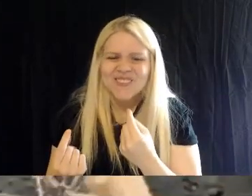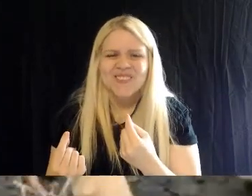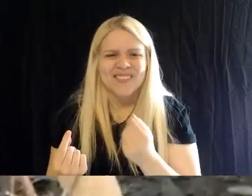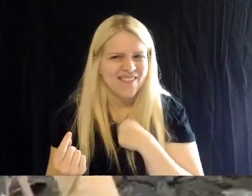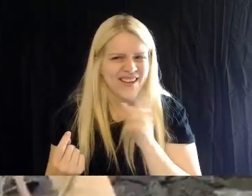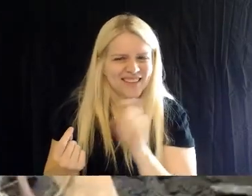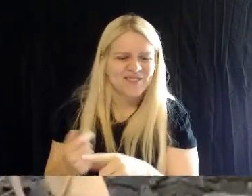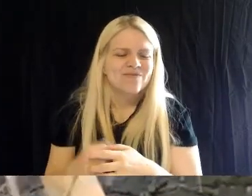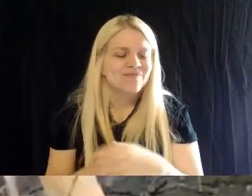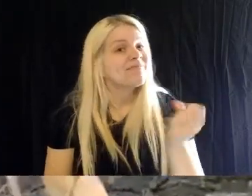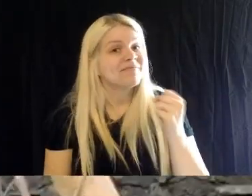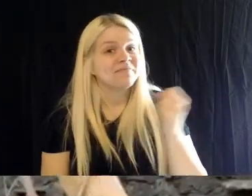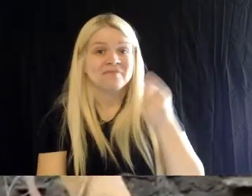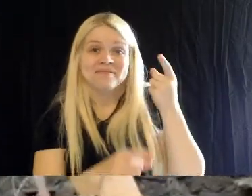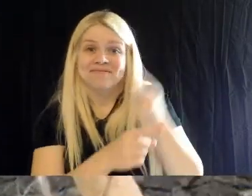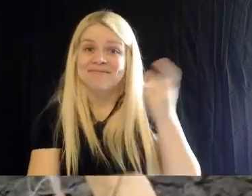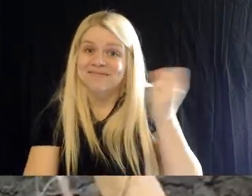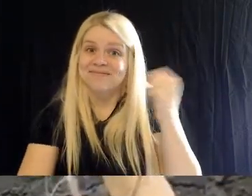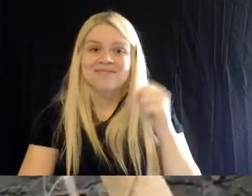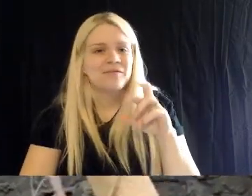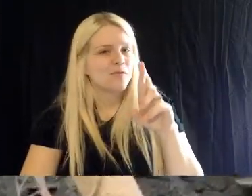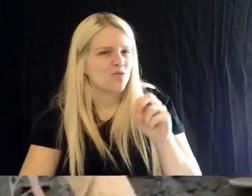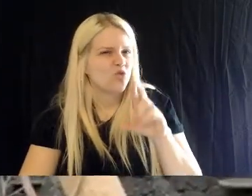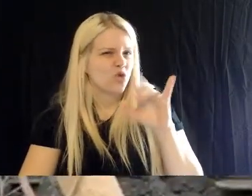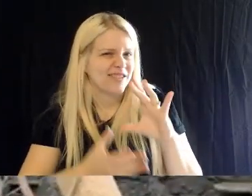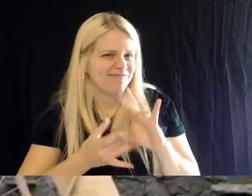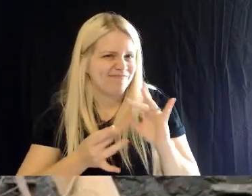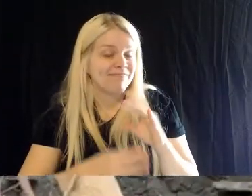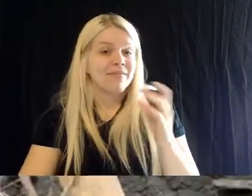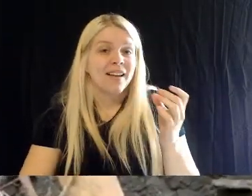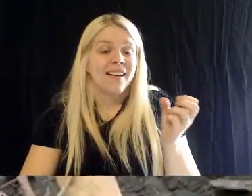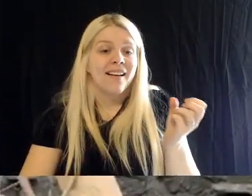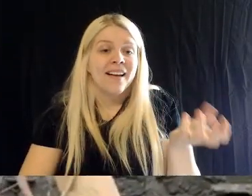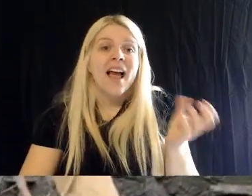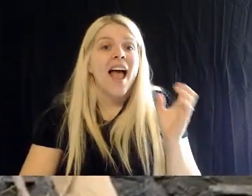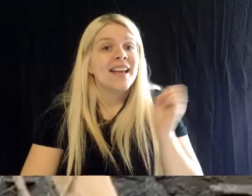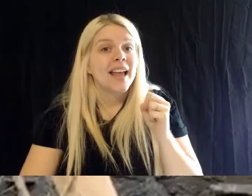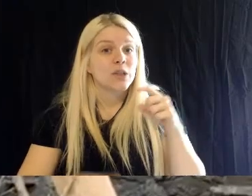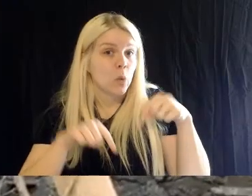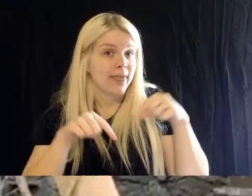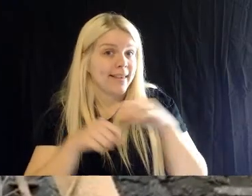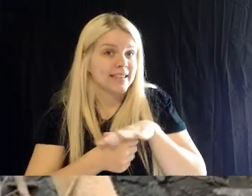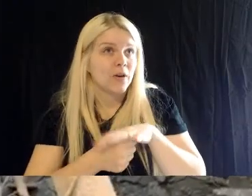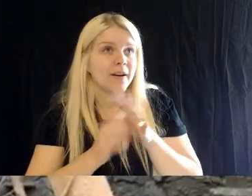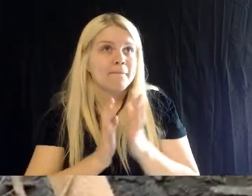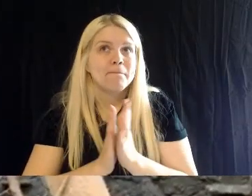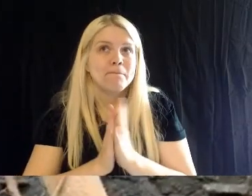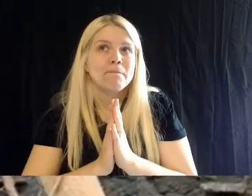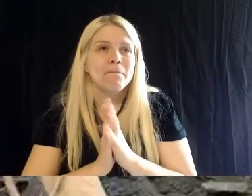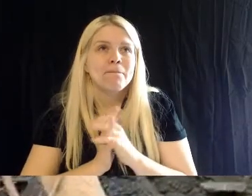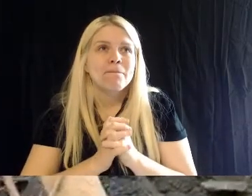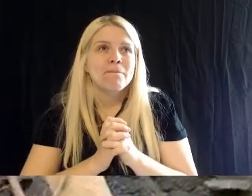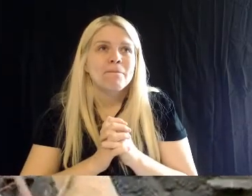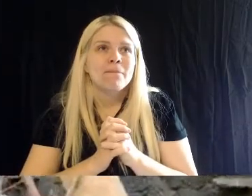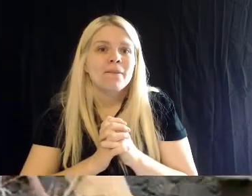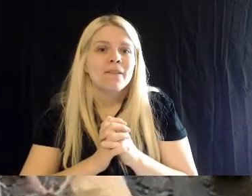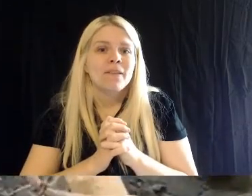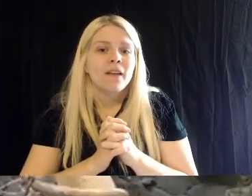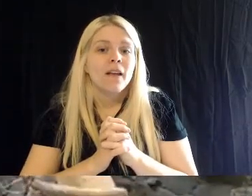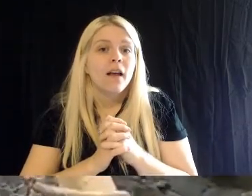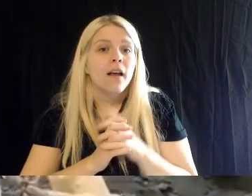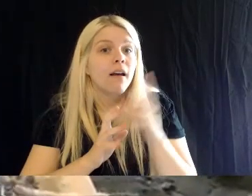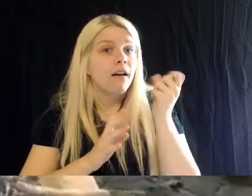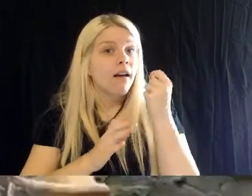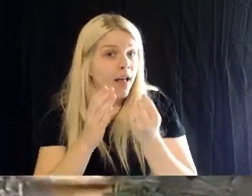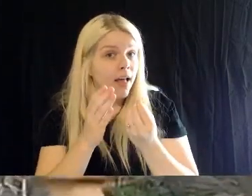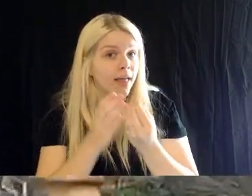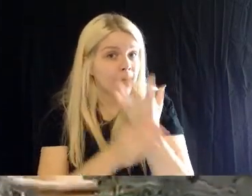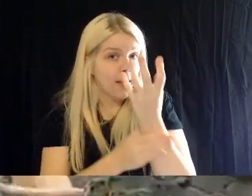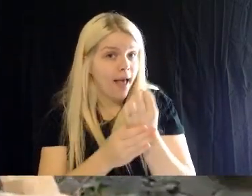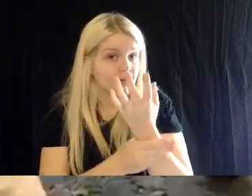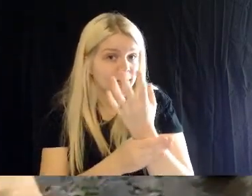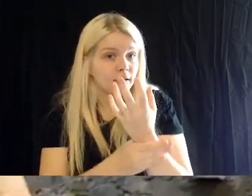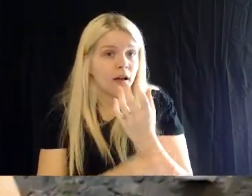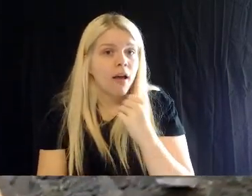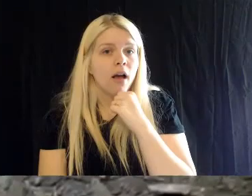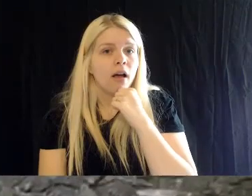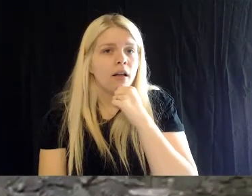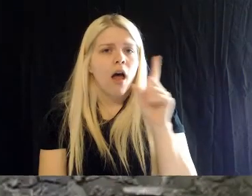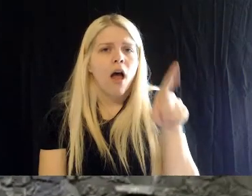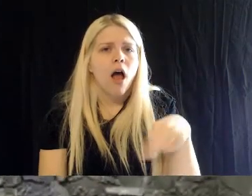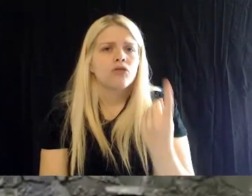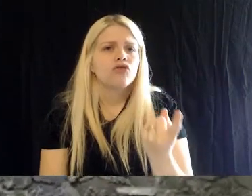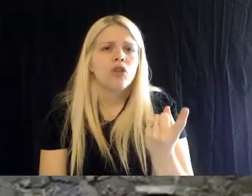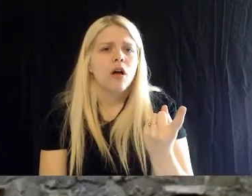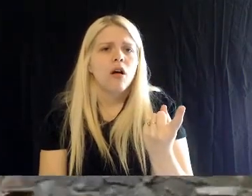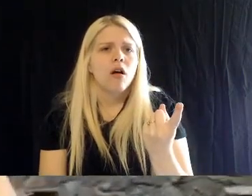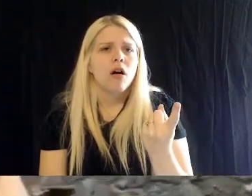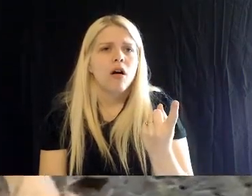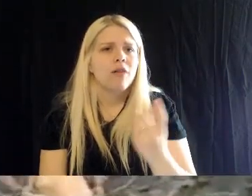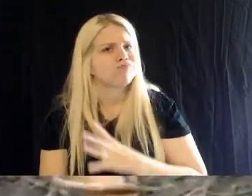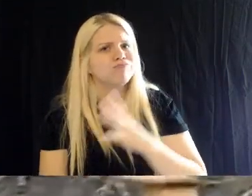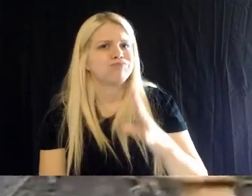Rory: Yeah so, these plants are not just the the furniture and the life scape of these birds,